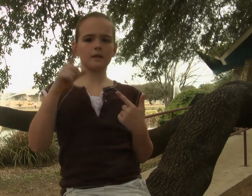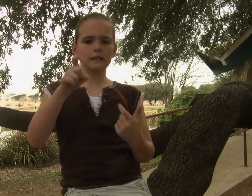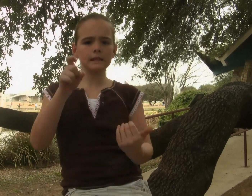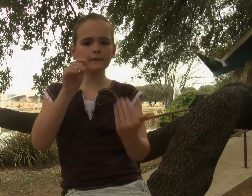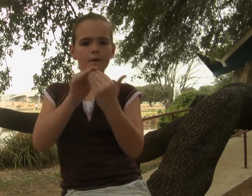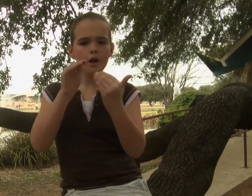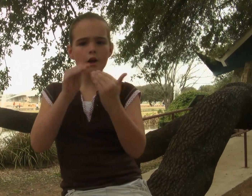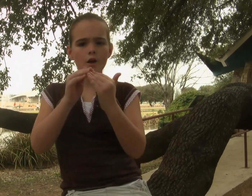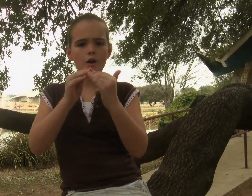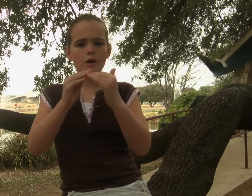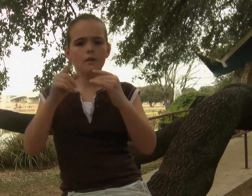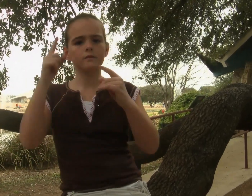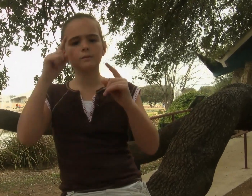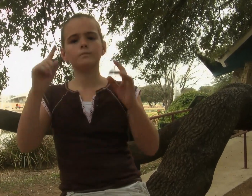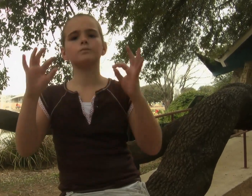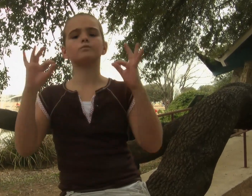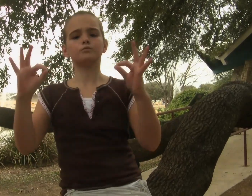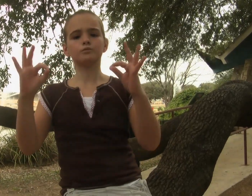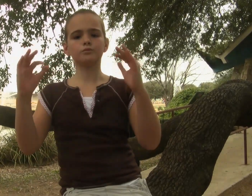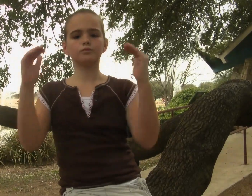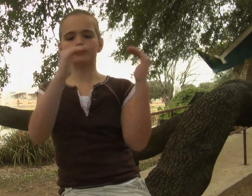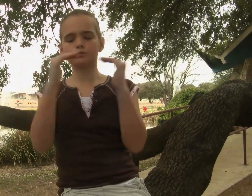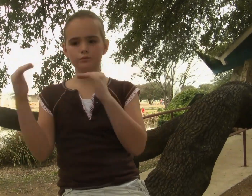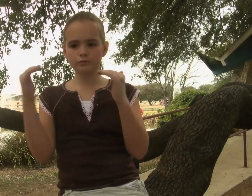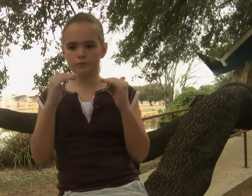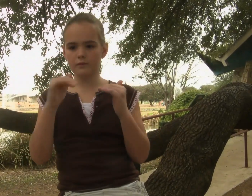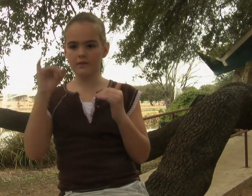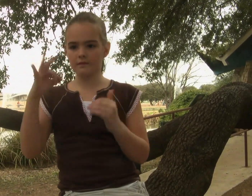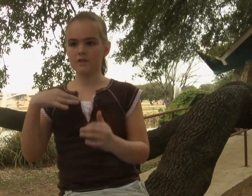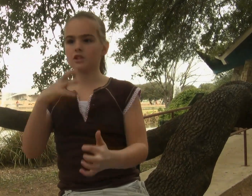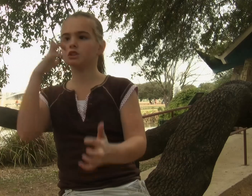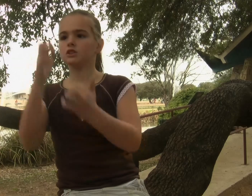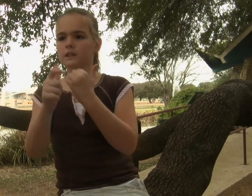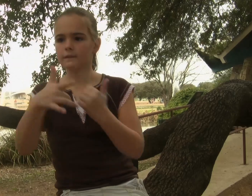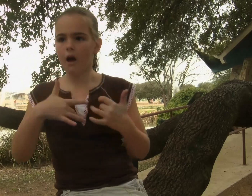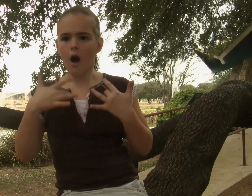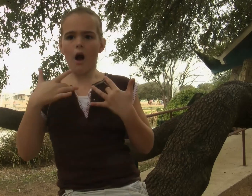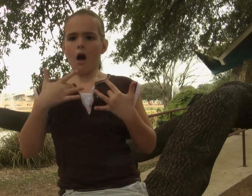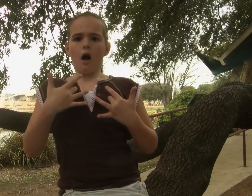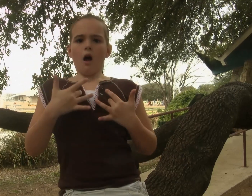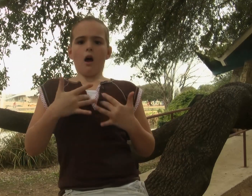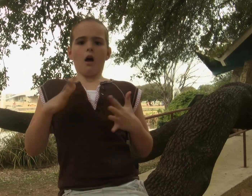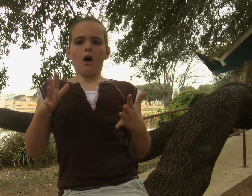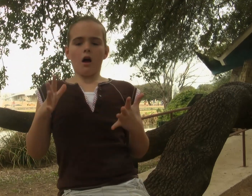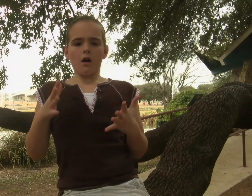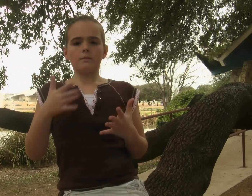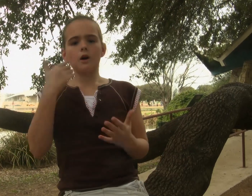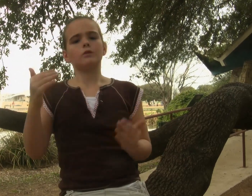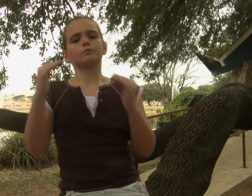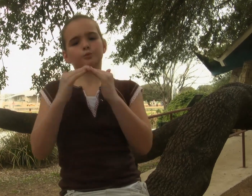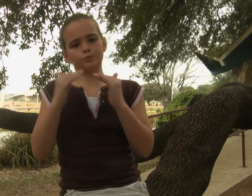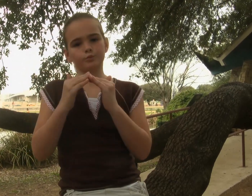BUT YOU NEED TO BE FAIR. I THINK THAT'S BEST. IF I'M MEAN THEN THEY FEEL, WHOA! IT'S BEST TO BE FAIR.